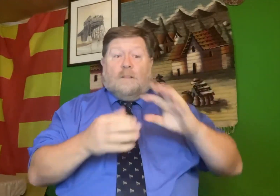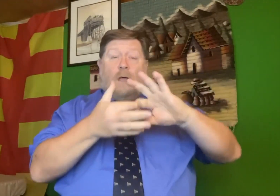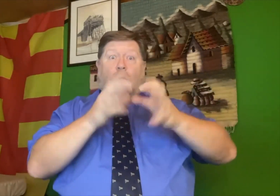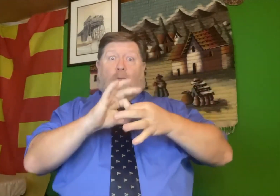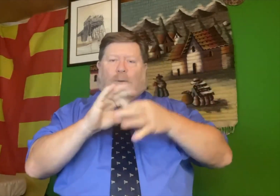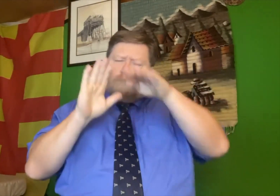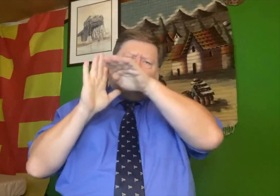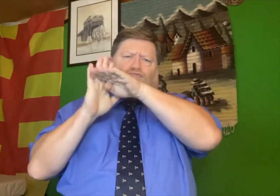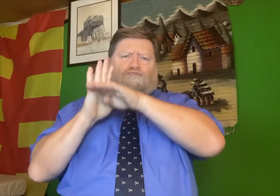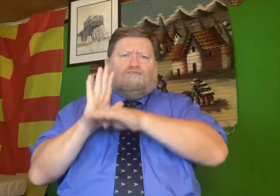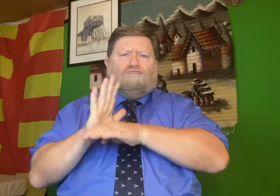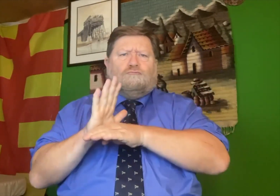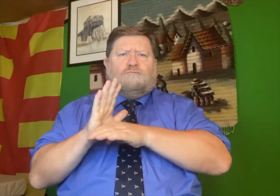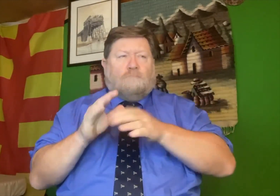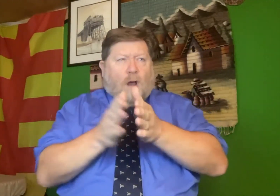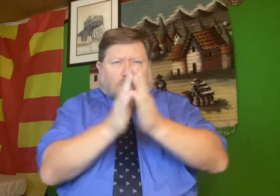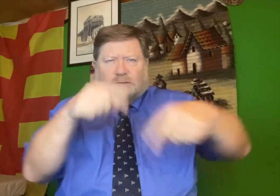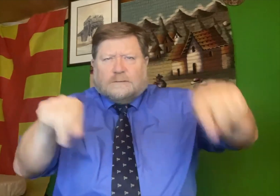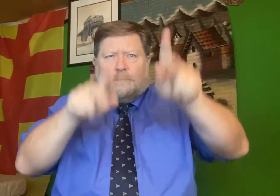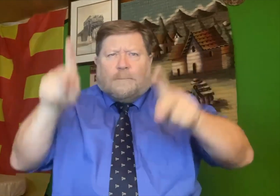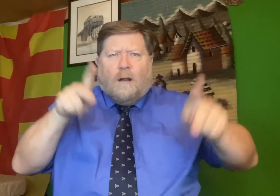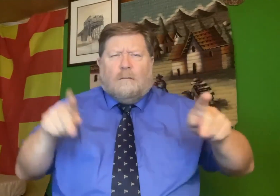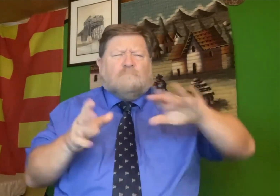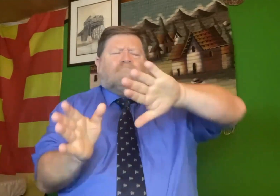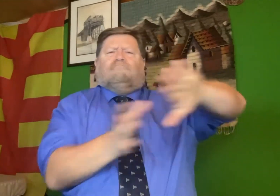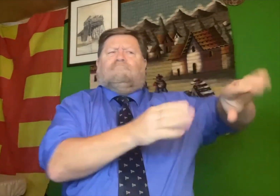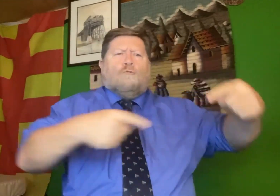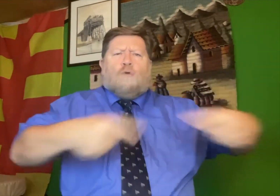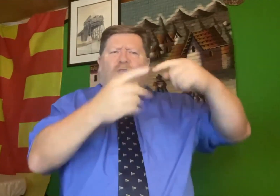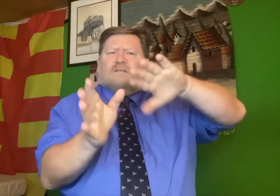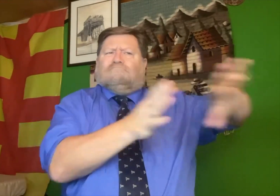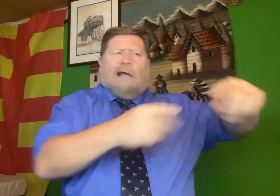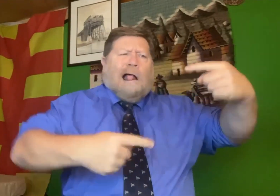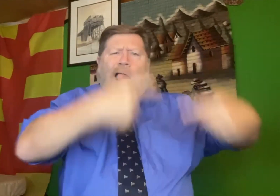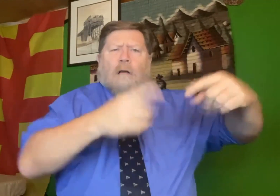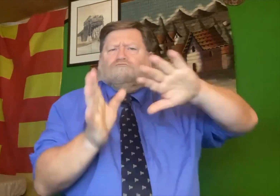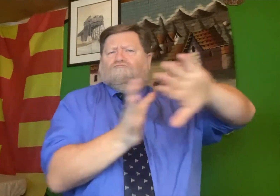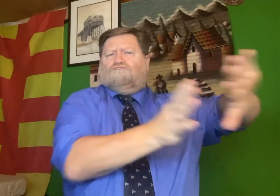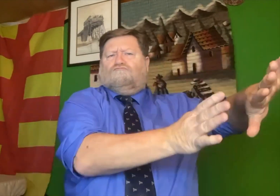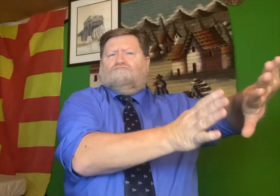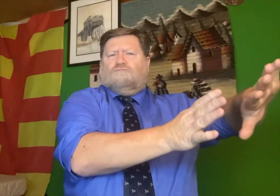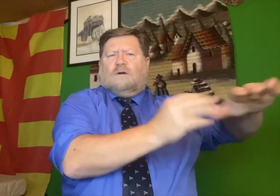The Olympic Truce asks people to leave conflicts and disagreements